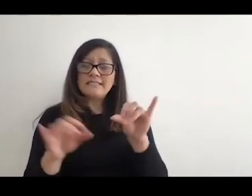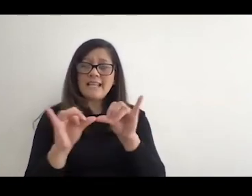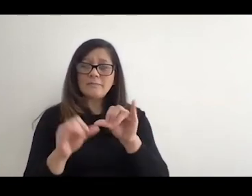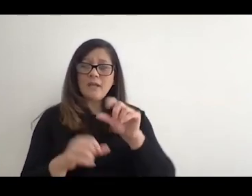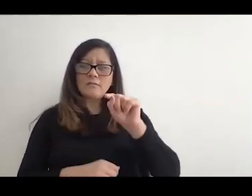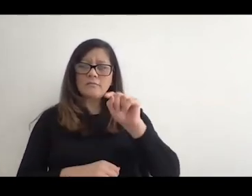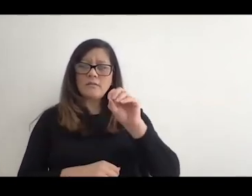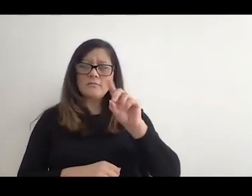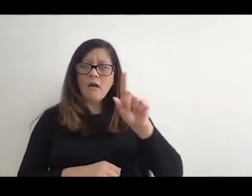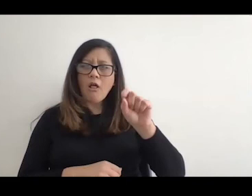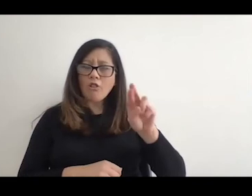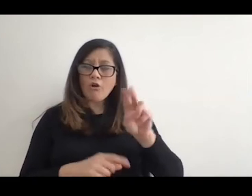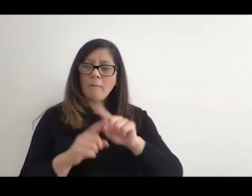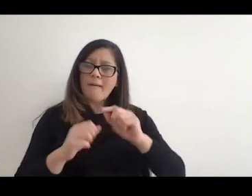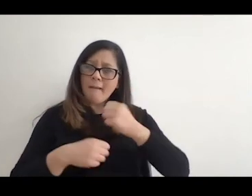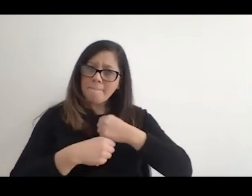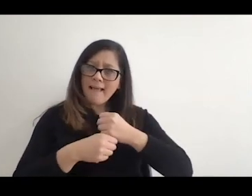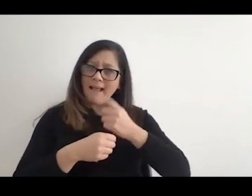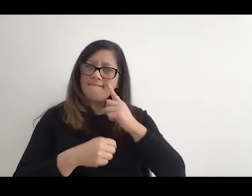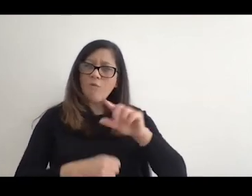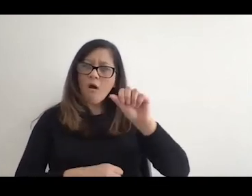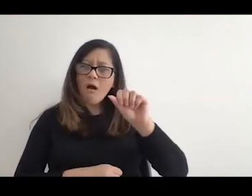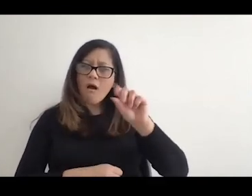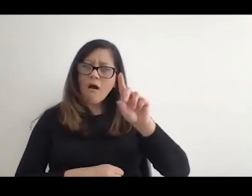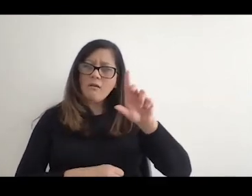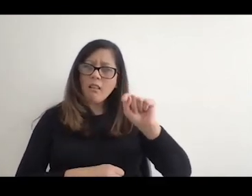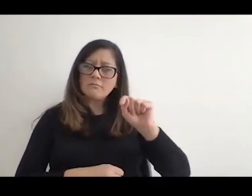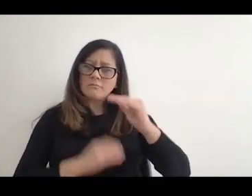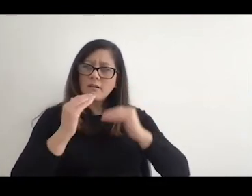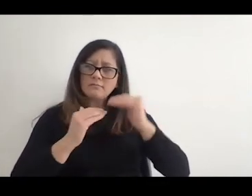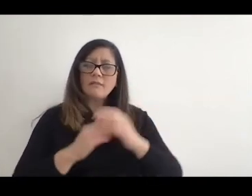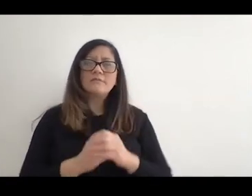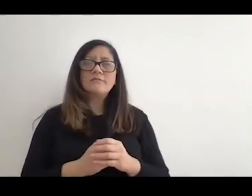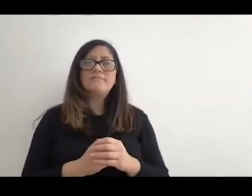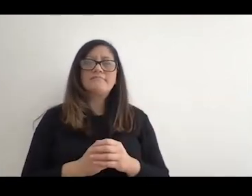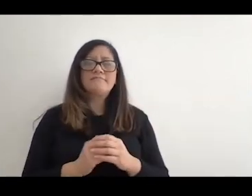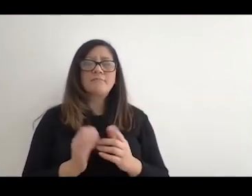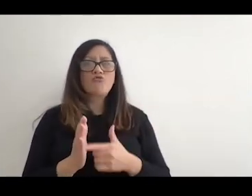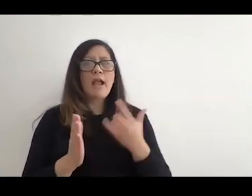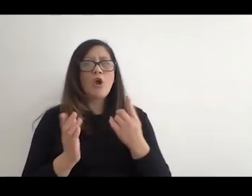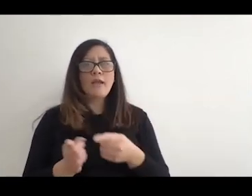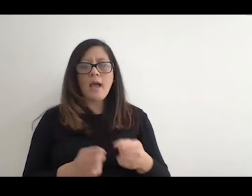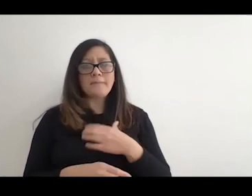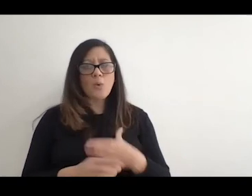that's so rare, but I would like for it not to be.